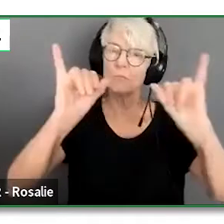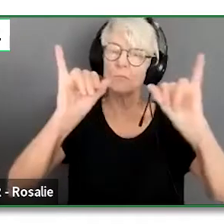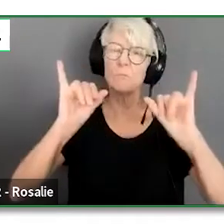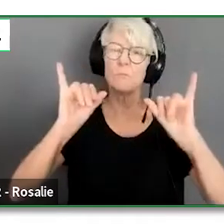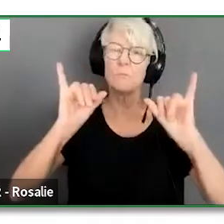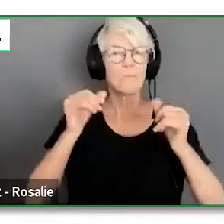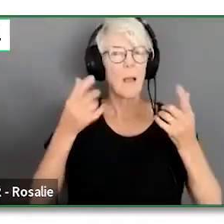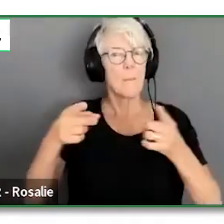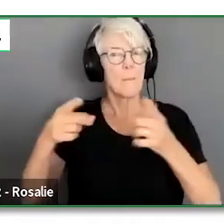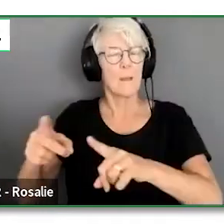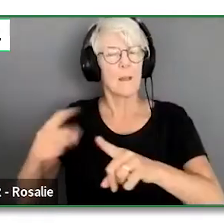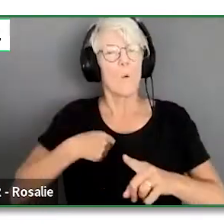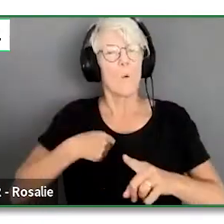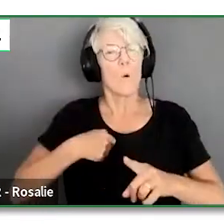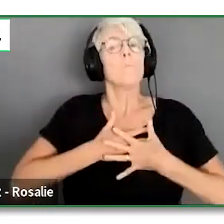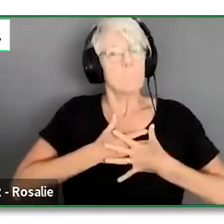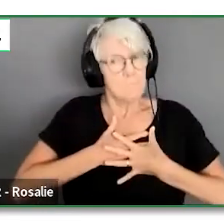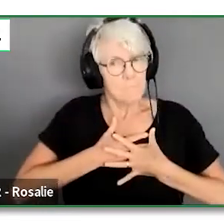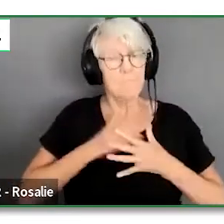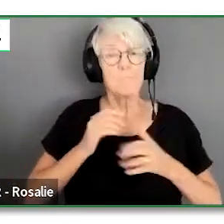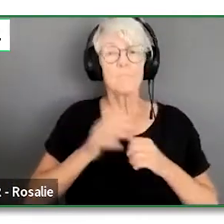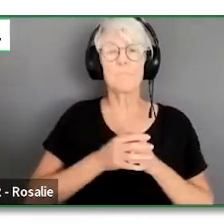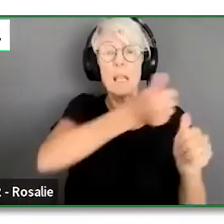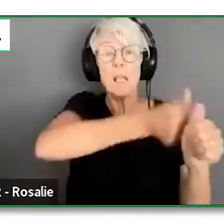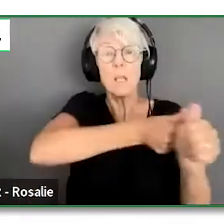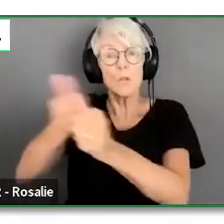attendees to take a brief moment of self-reflection to contemplate your